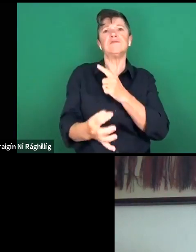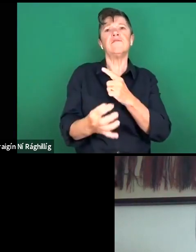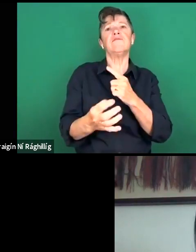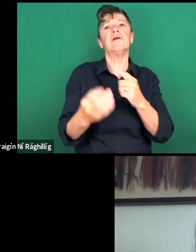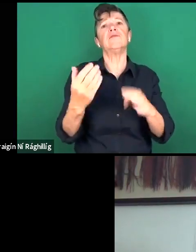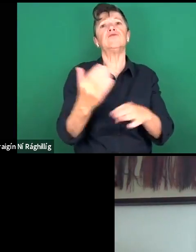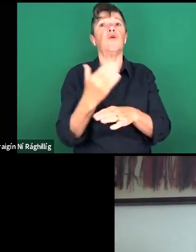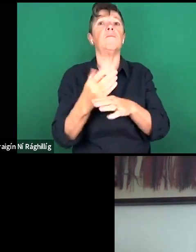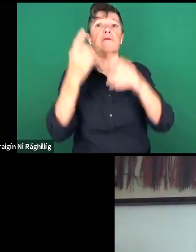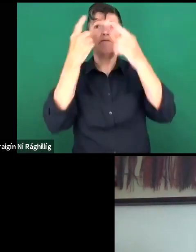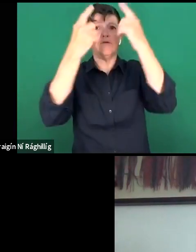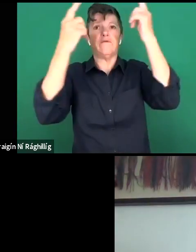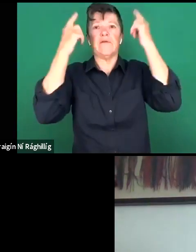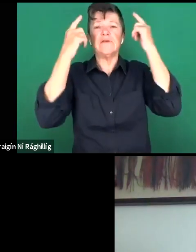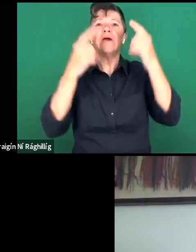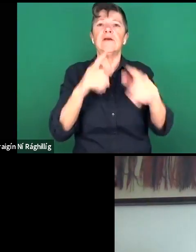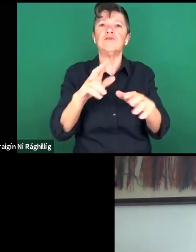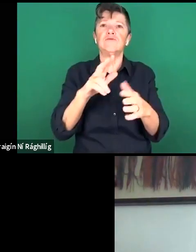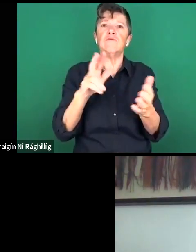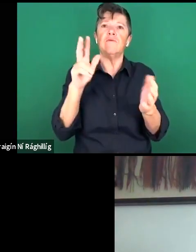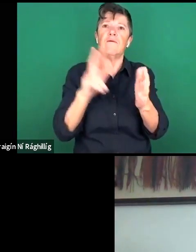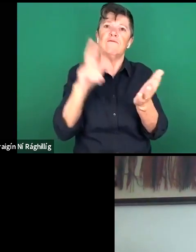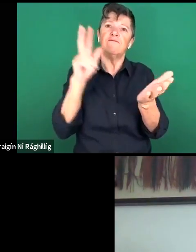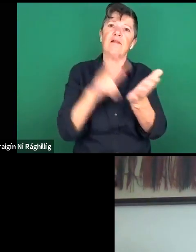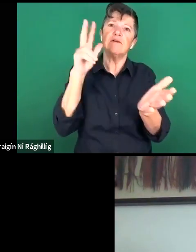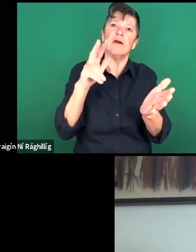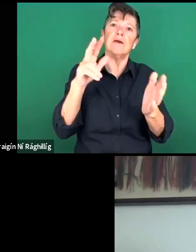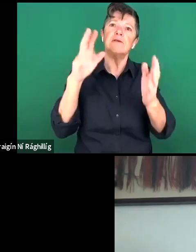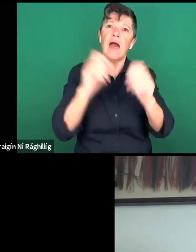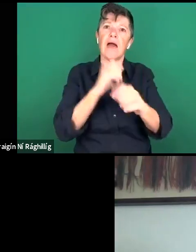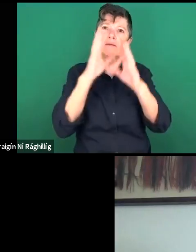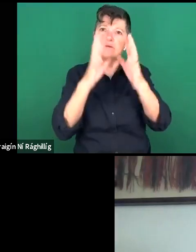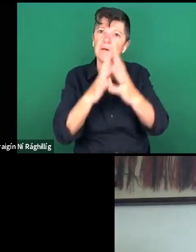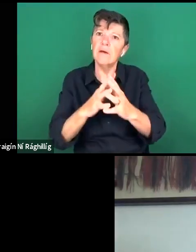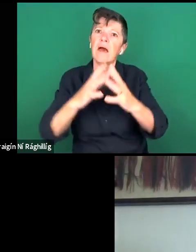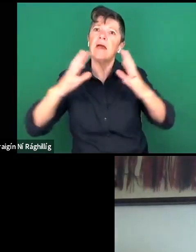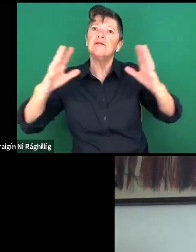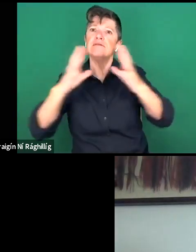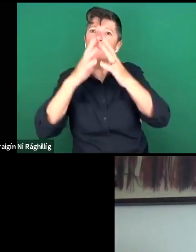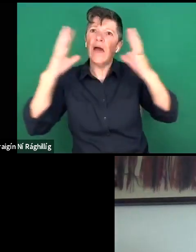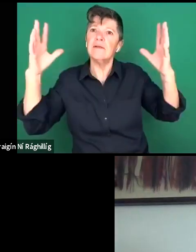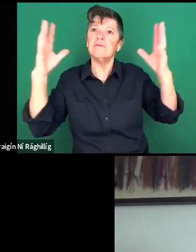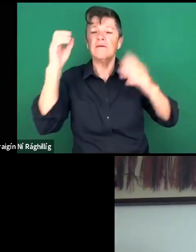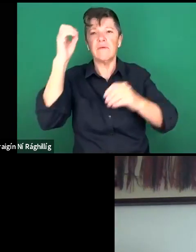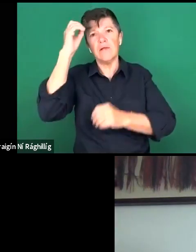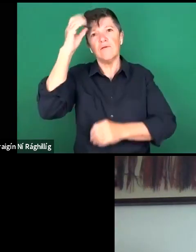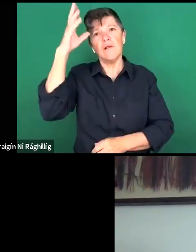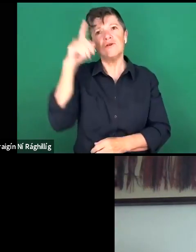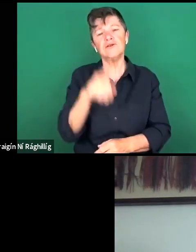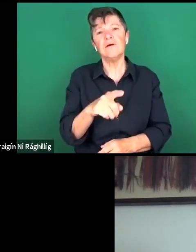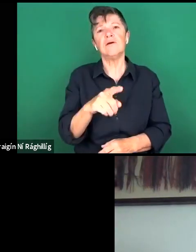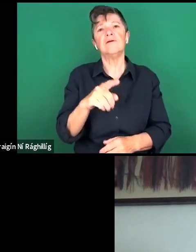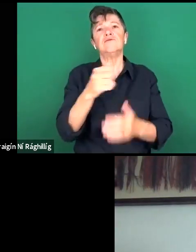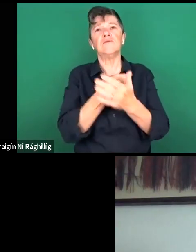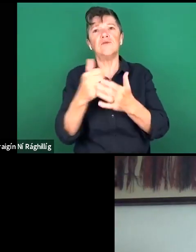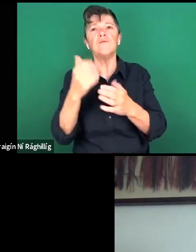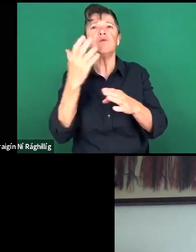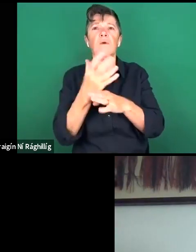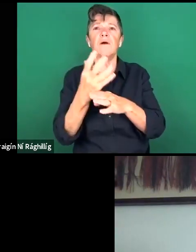It's what my work has been about for much of the time. I've written an